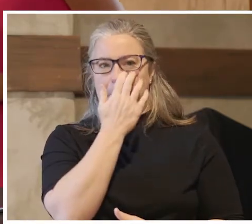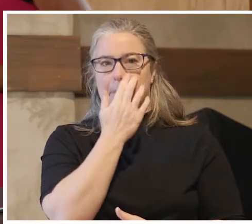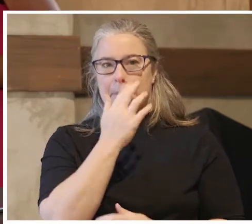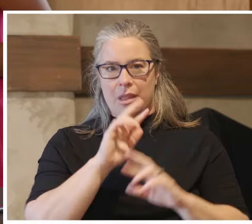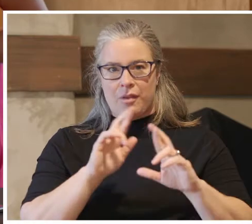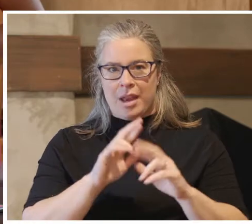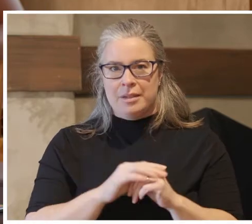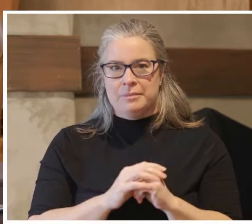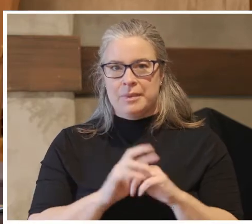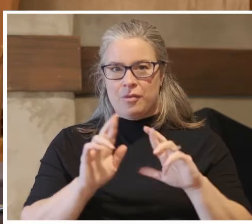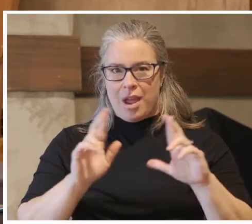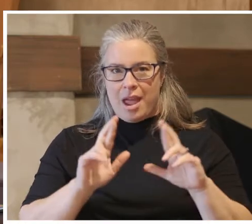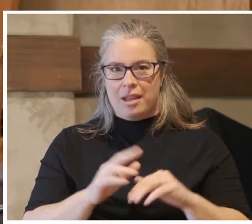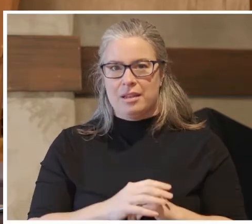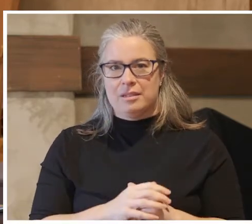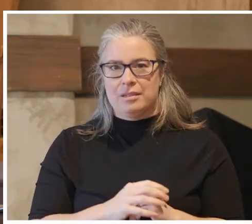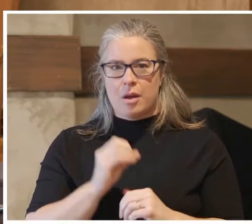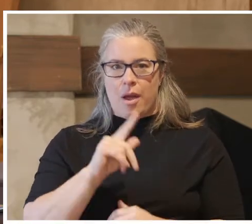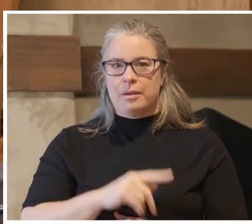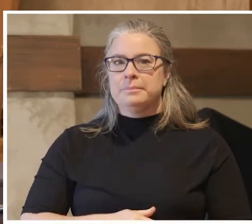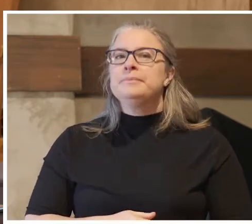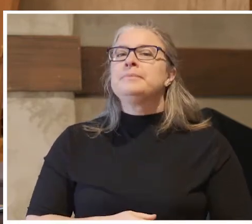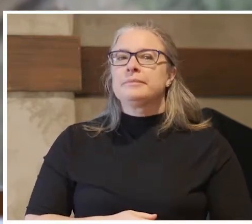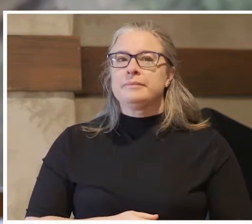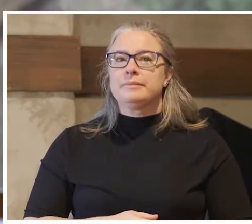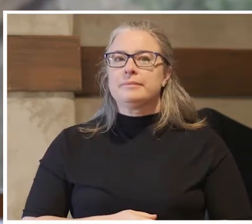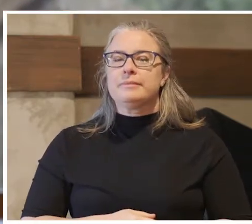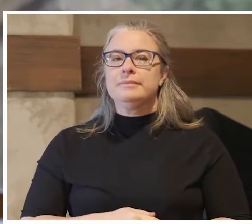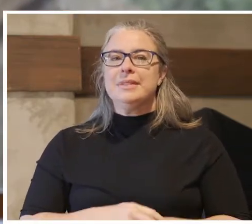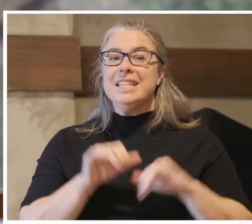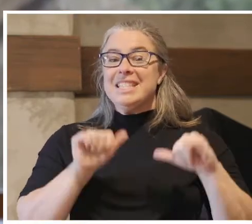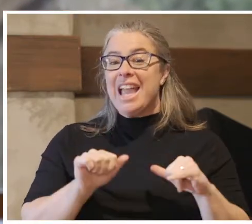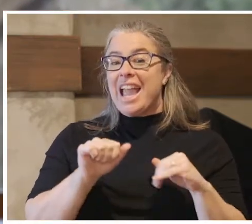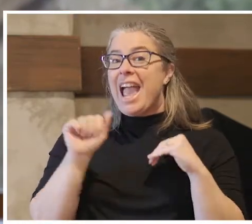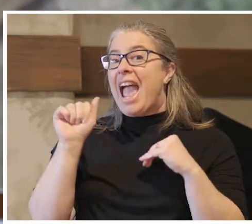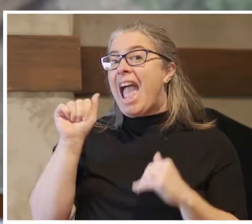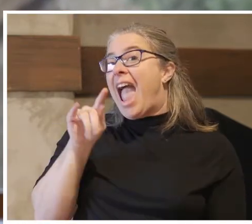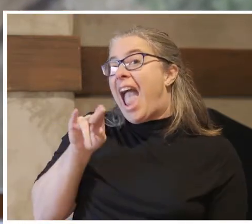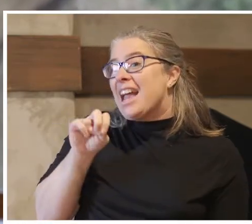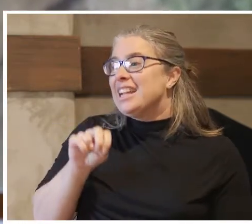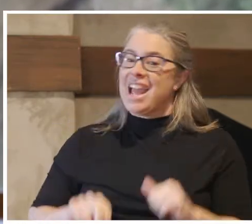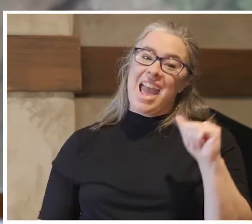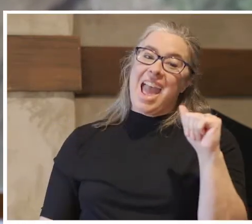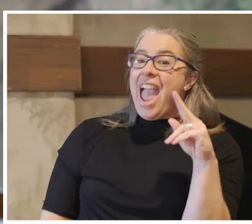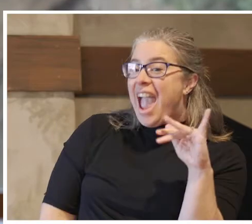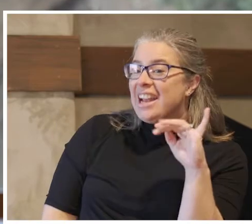Are you ready? - I'm ready. Okay. - Okay, say Annie! [Katie] Annie!